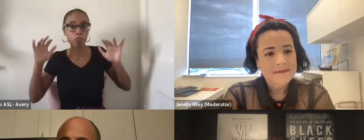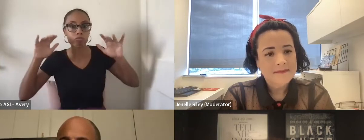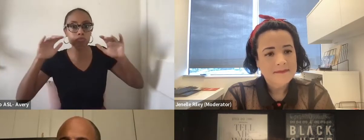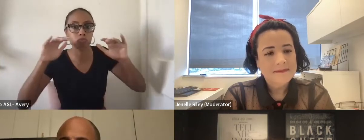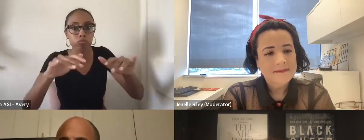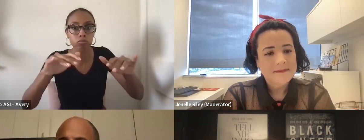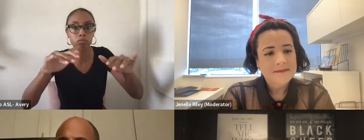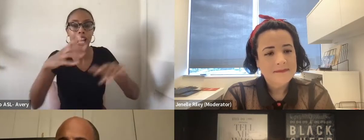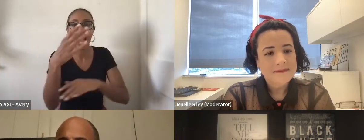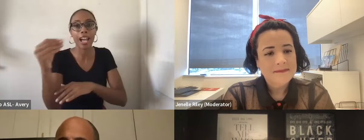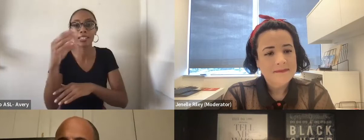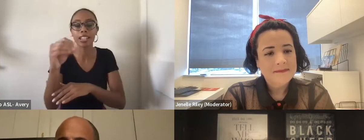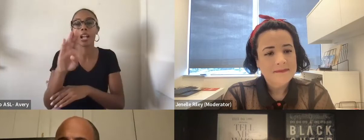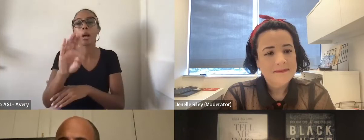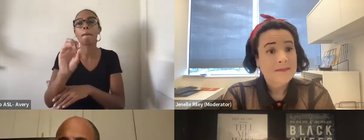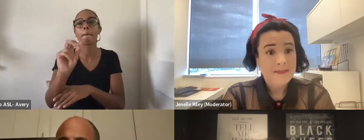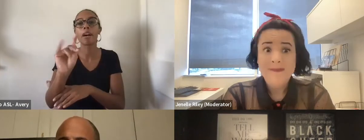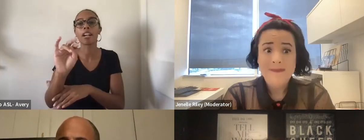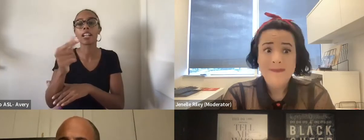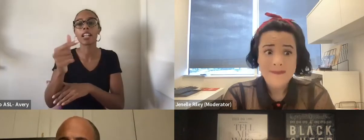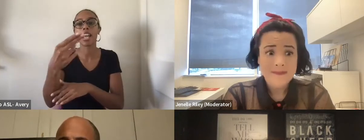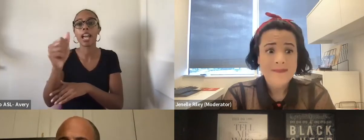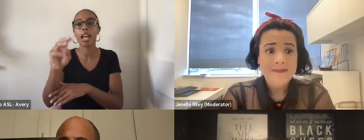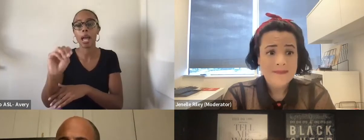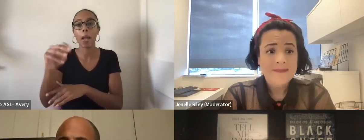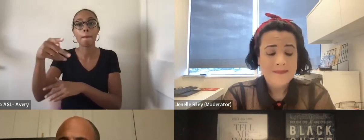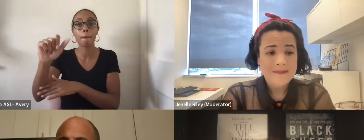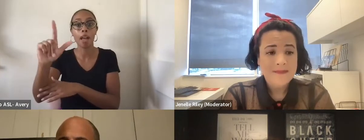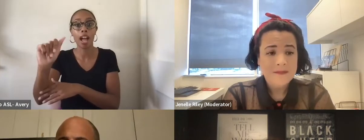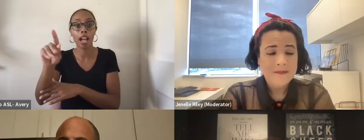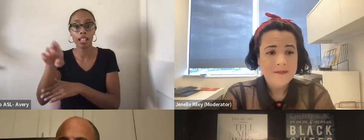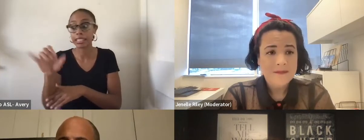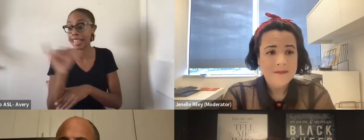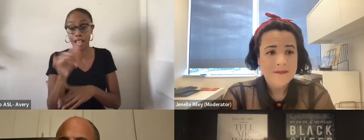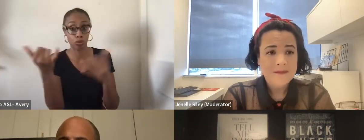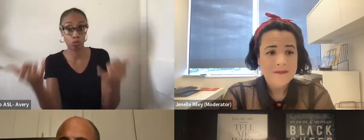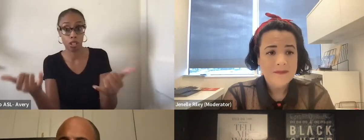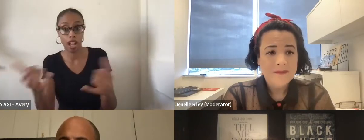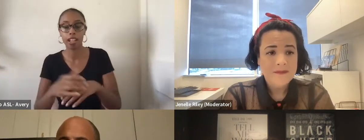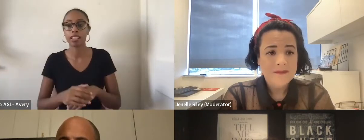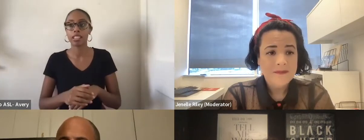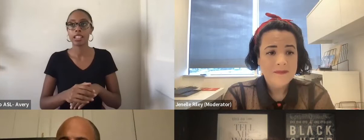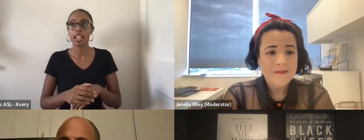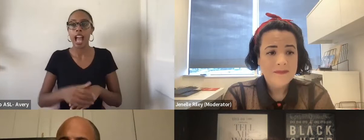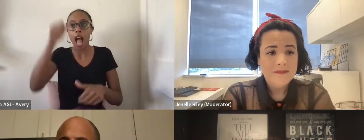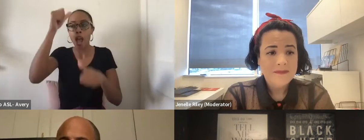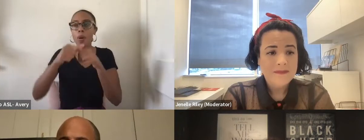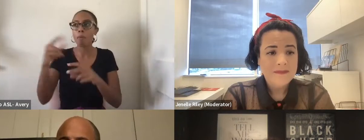And I remember back then when I was 11, you know, there was this sort of extraordinary unprecedented